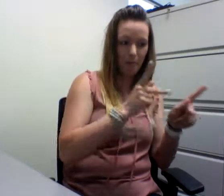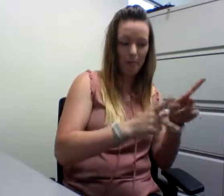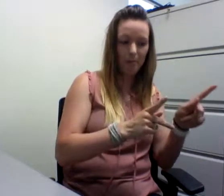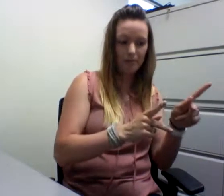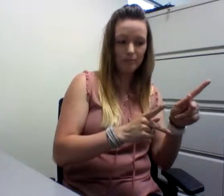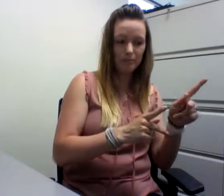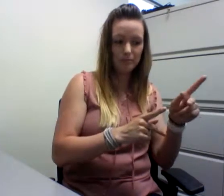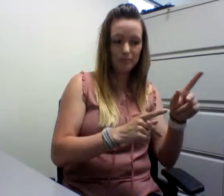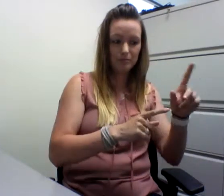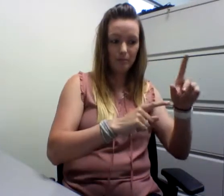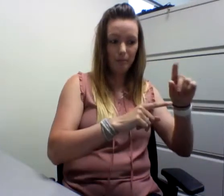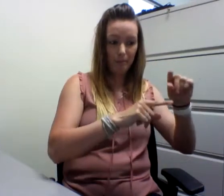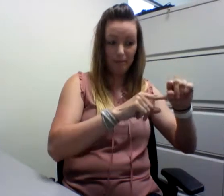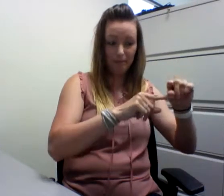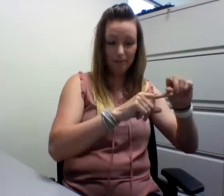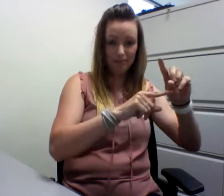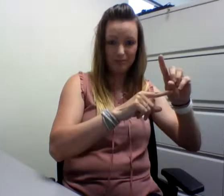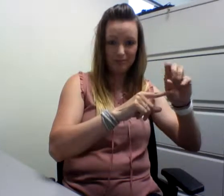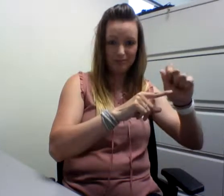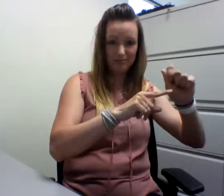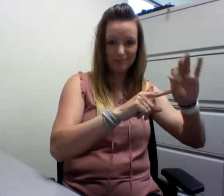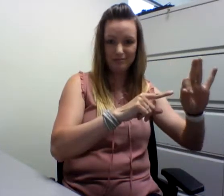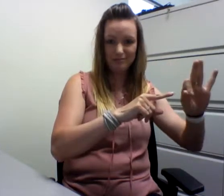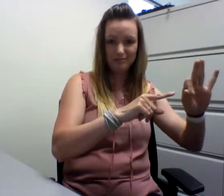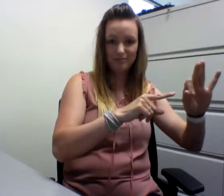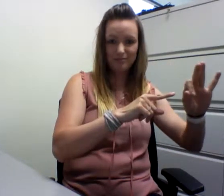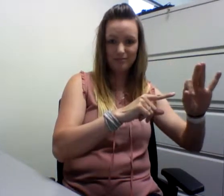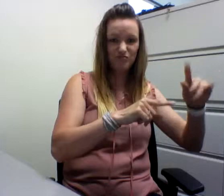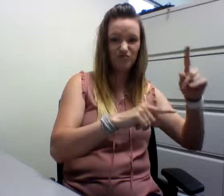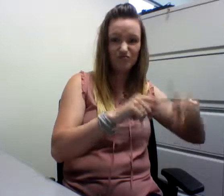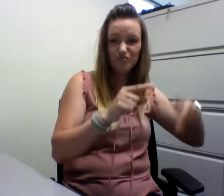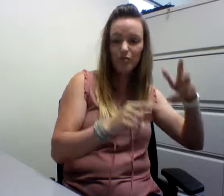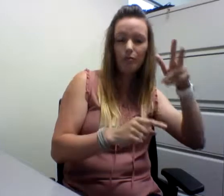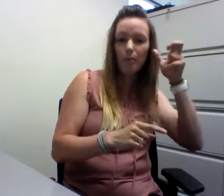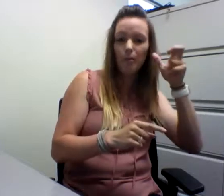little d deaf people (medical model) do not fit into this category any more